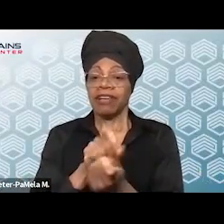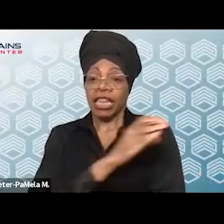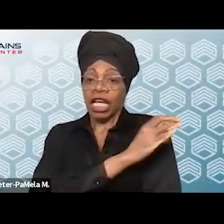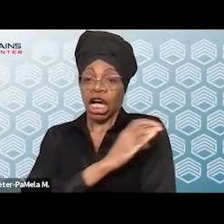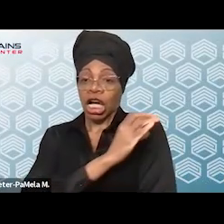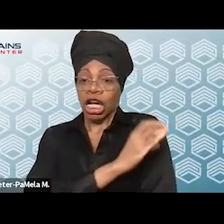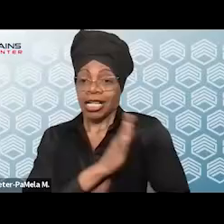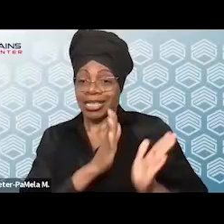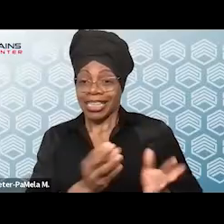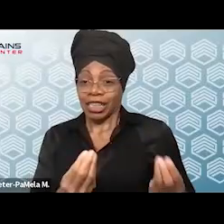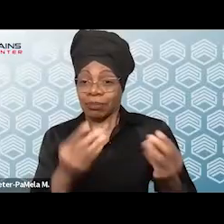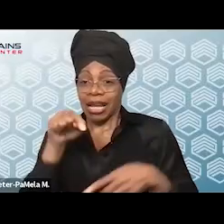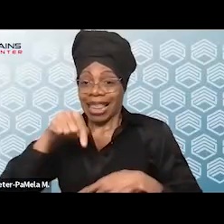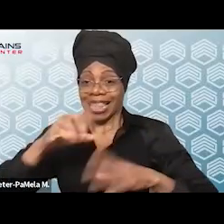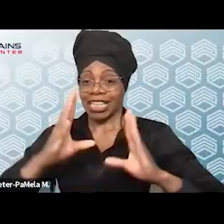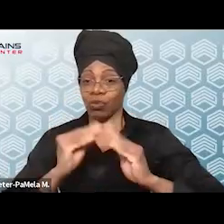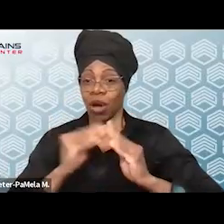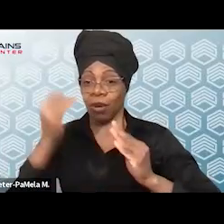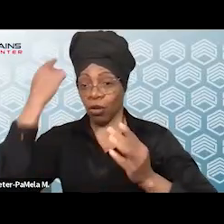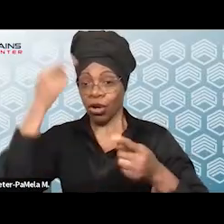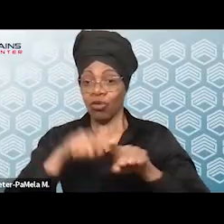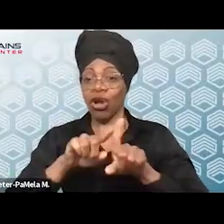would agree that when these triggers occur,